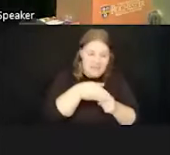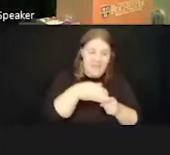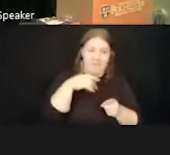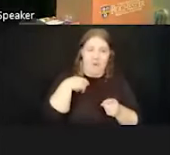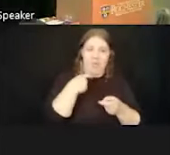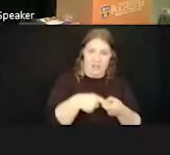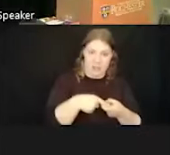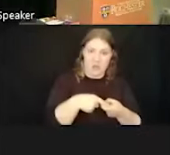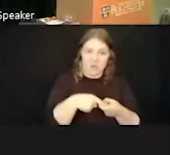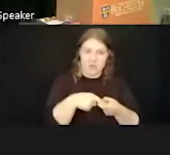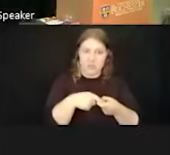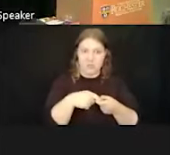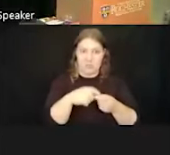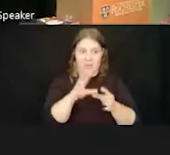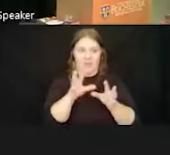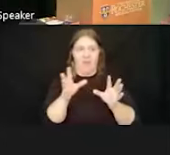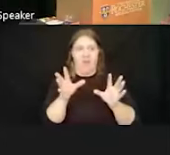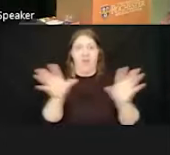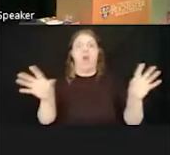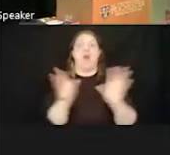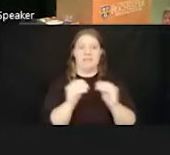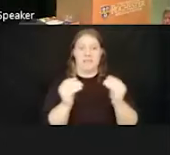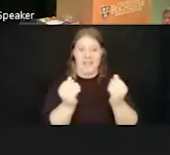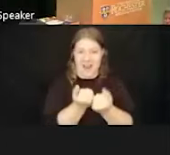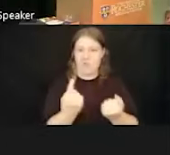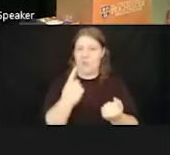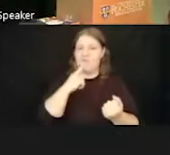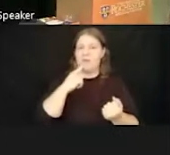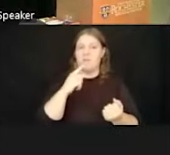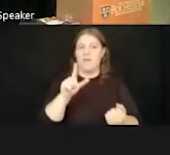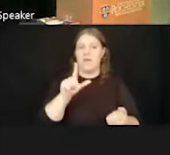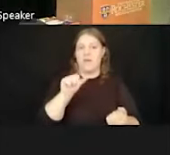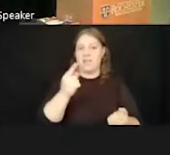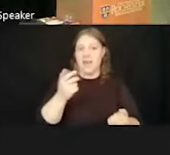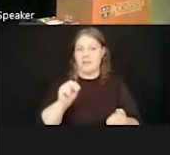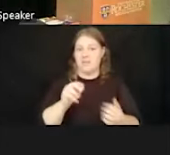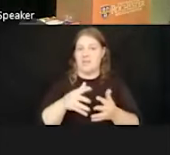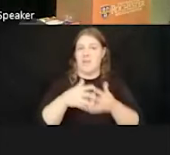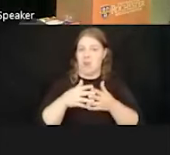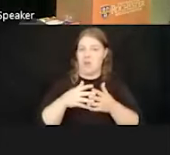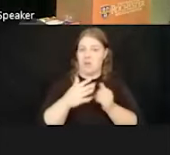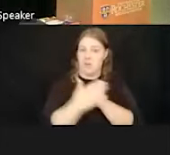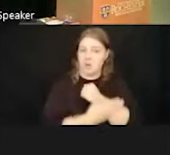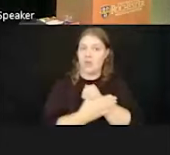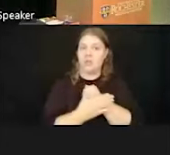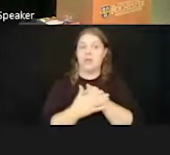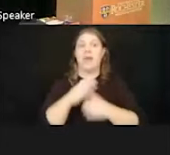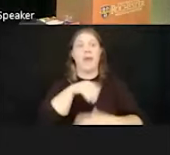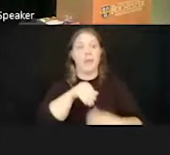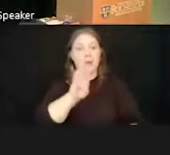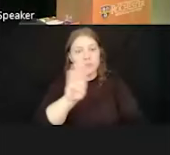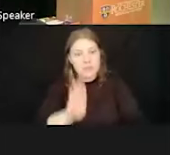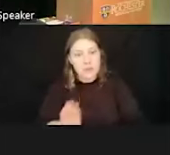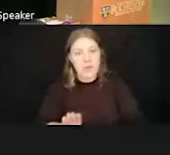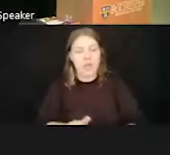encompasses everyone from a Latin American country so including Brazil um Portuguese or any countries